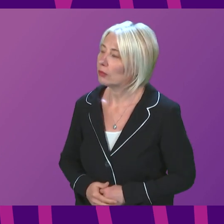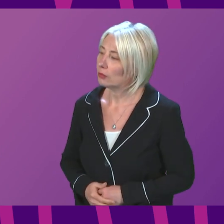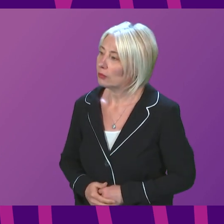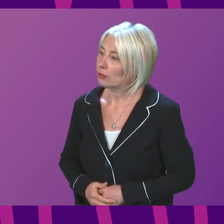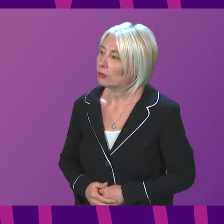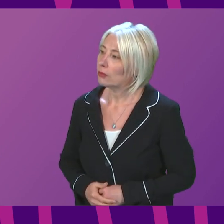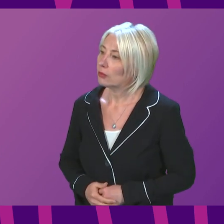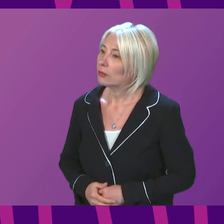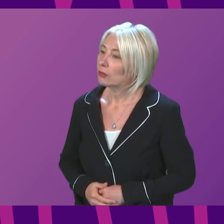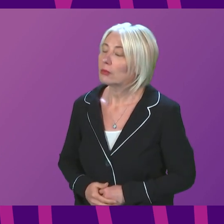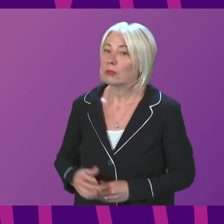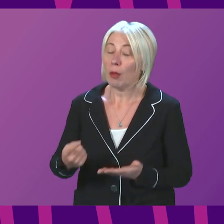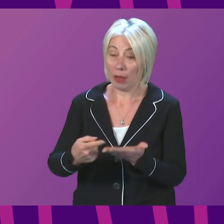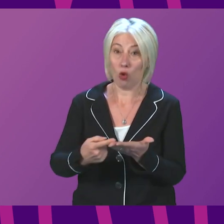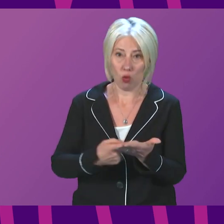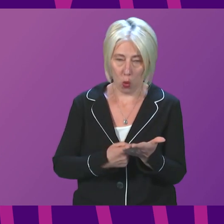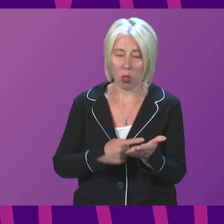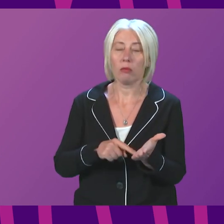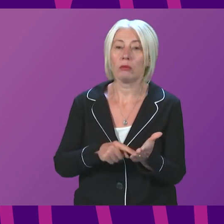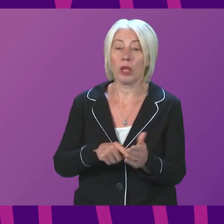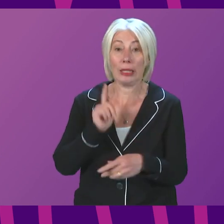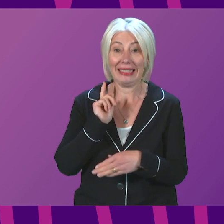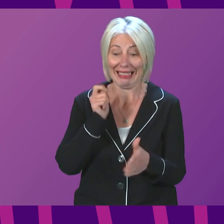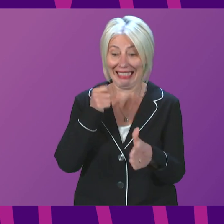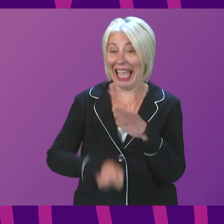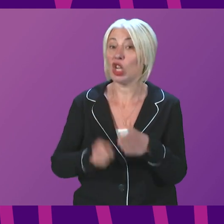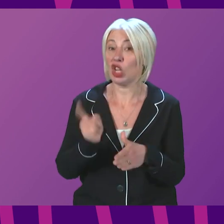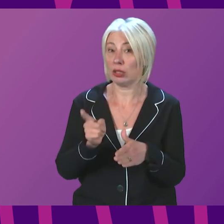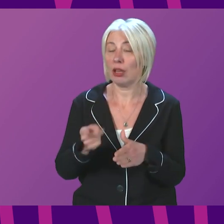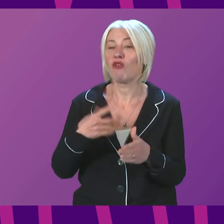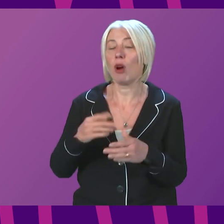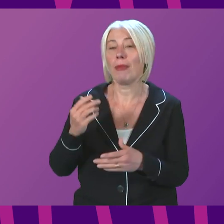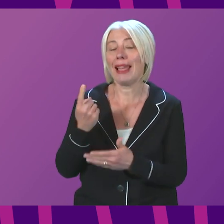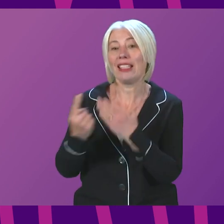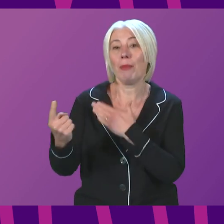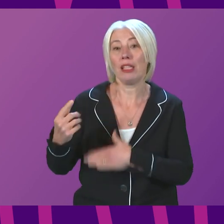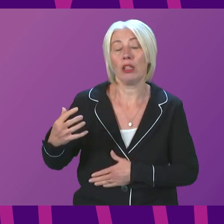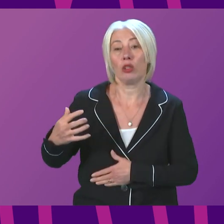There was a ruling and a sanction from the independent complaints and grievance system